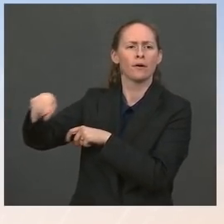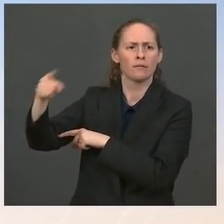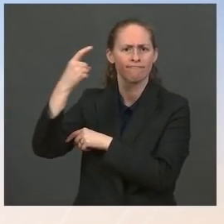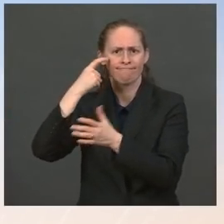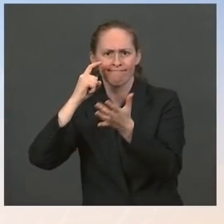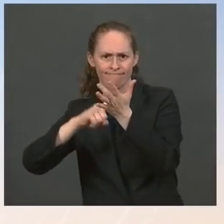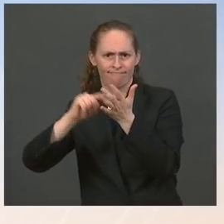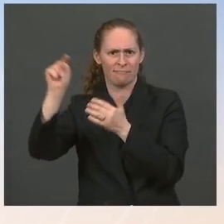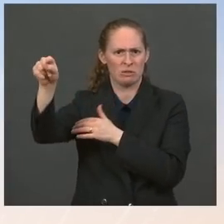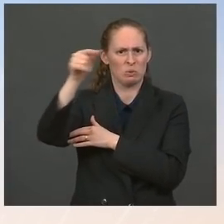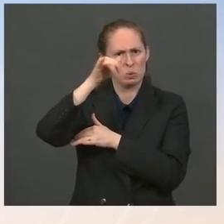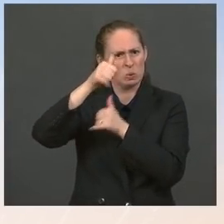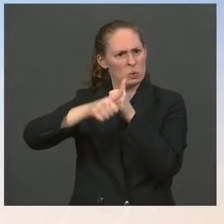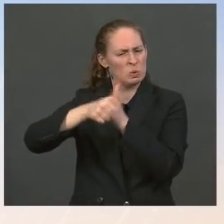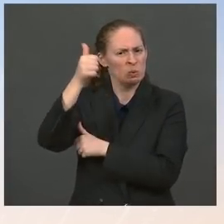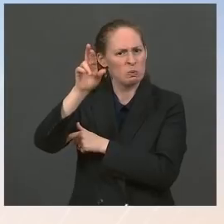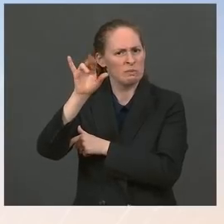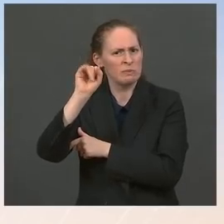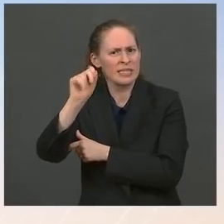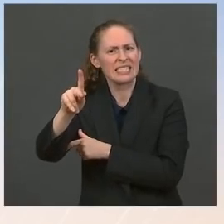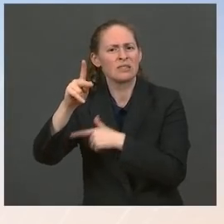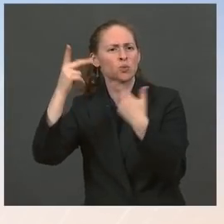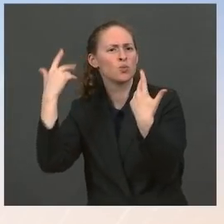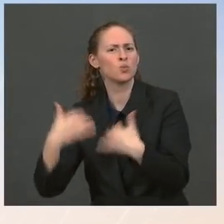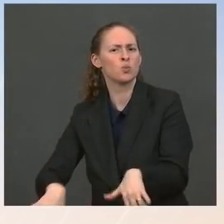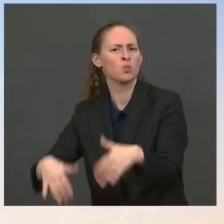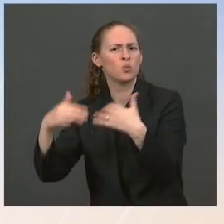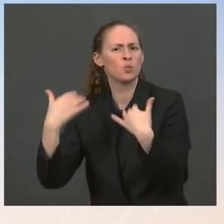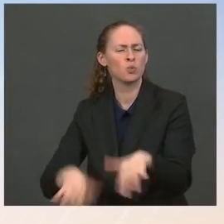And if you look around and if we really, you know, zero in, this past year,